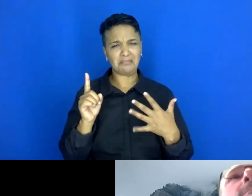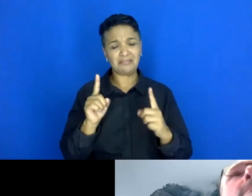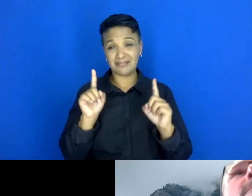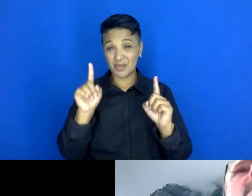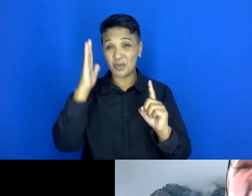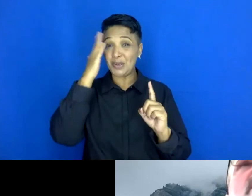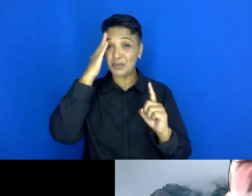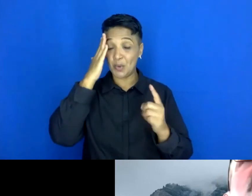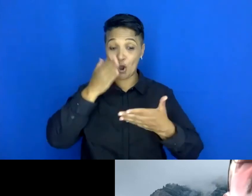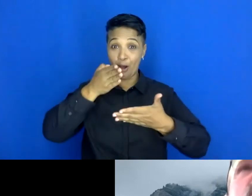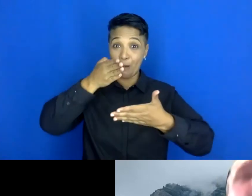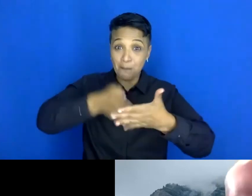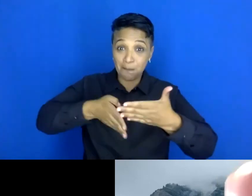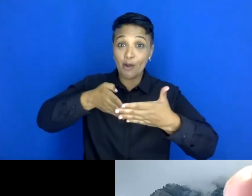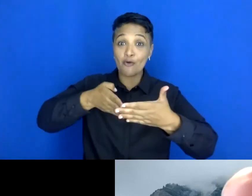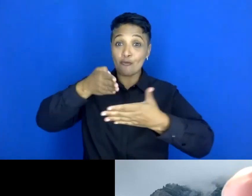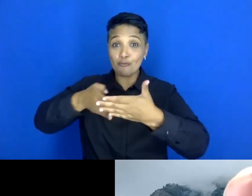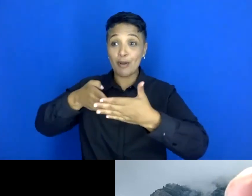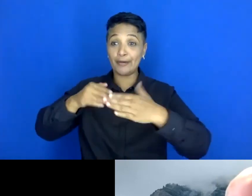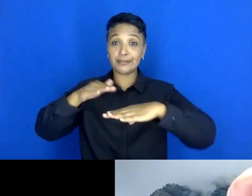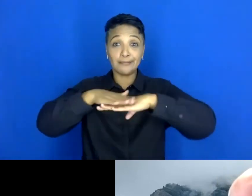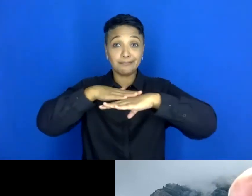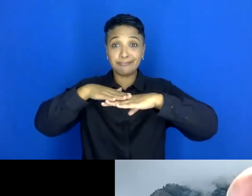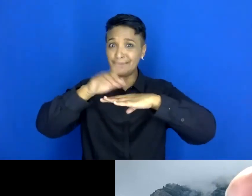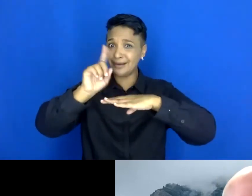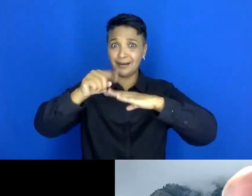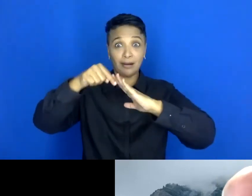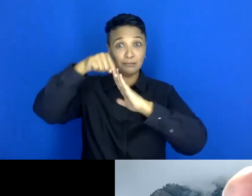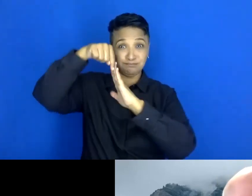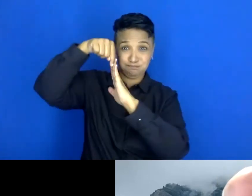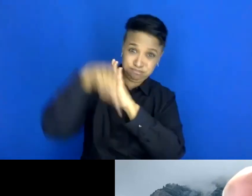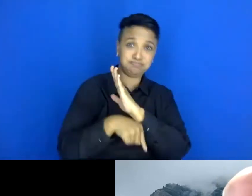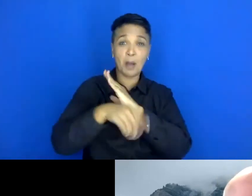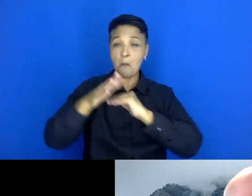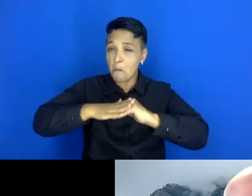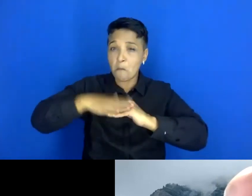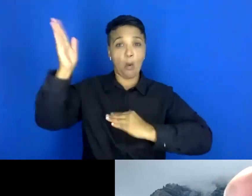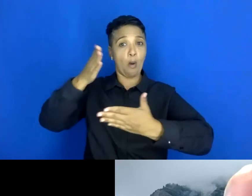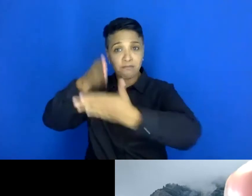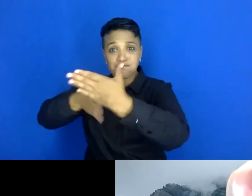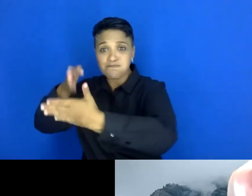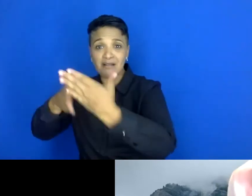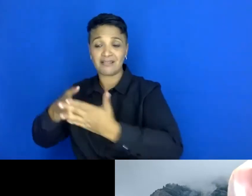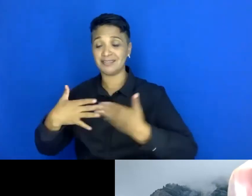really deepened during the pandemic in in relation to health care many resources and health policies